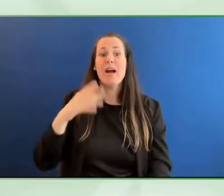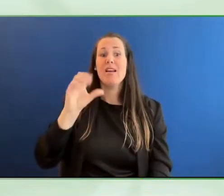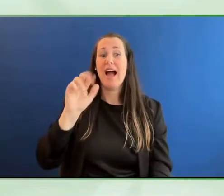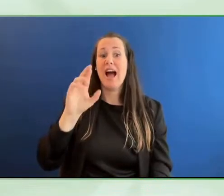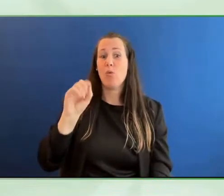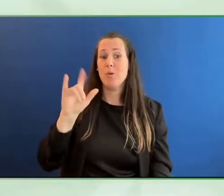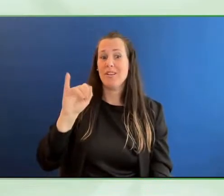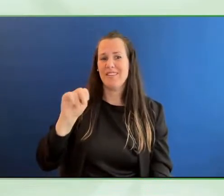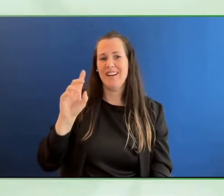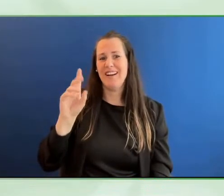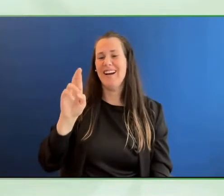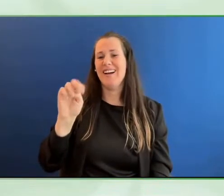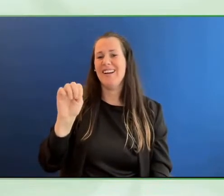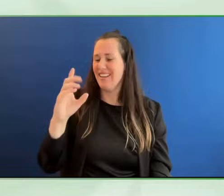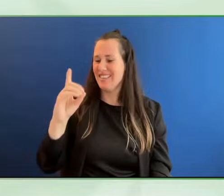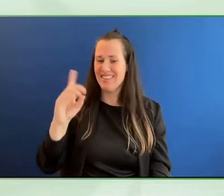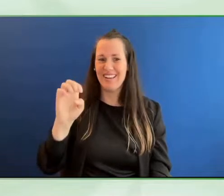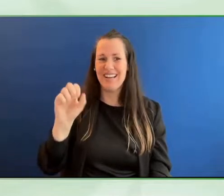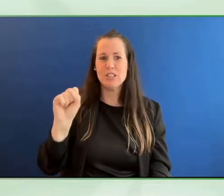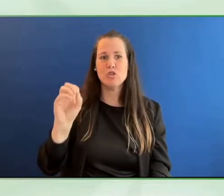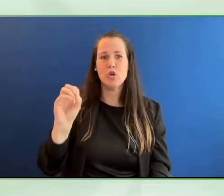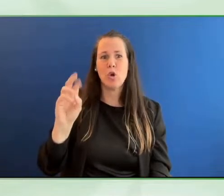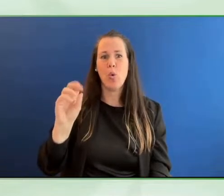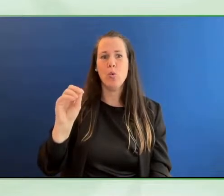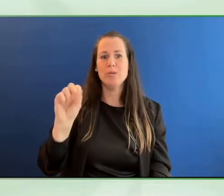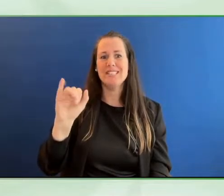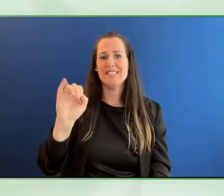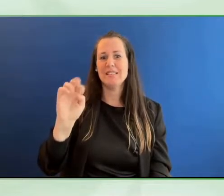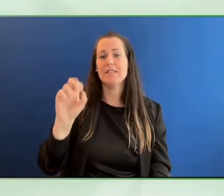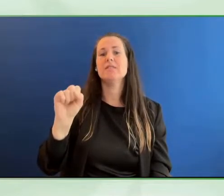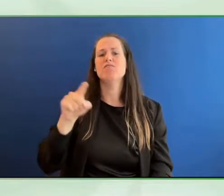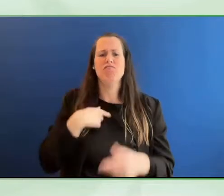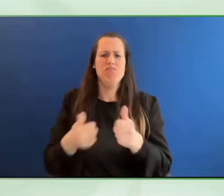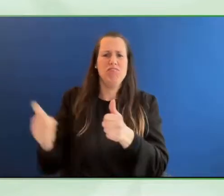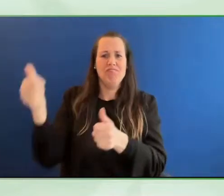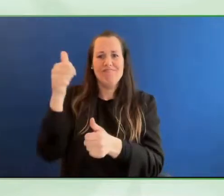and audio, but basically what Scribely is is a team of human writers that specialises